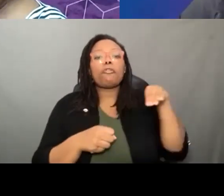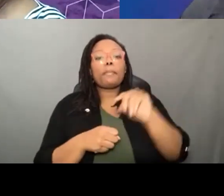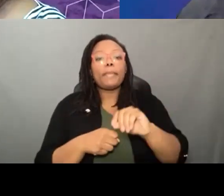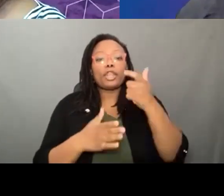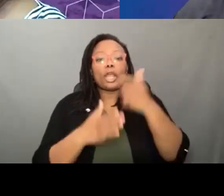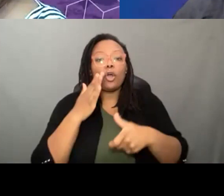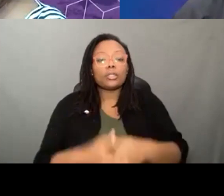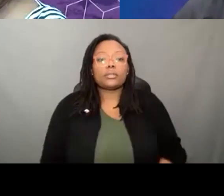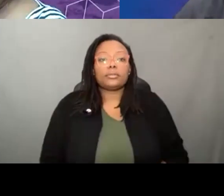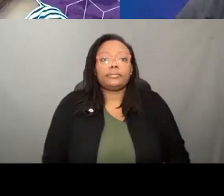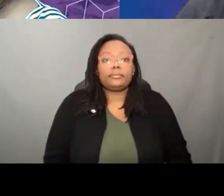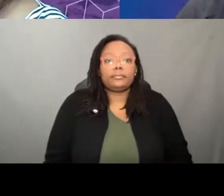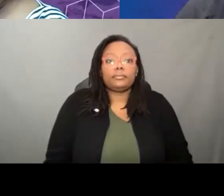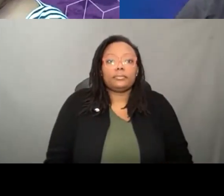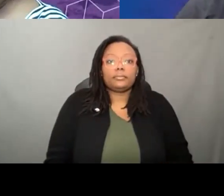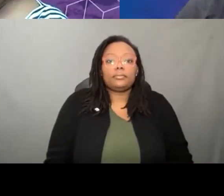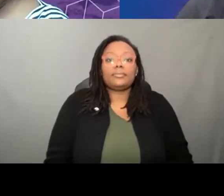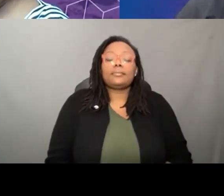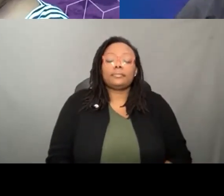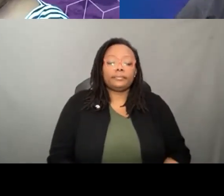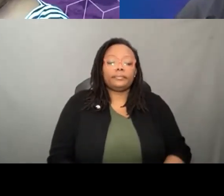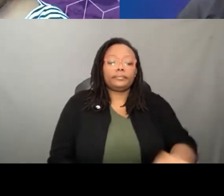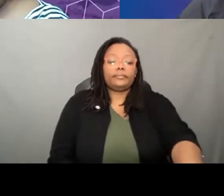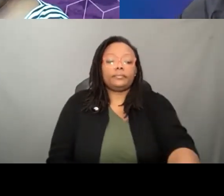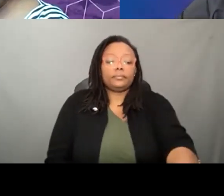Jeremy Leffler: Okay. Well, I think we have time for one more question, and that is asking